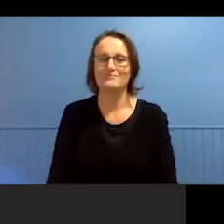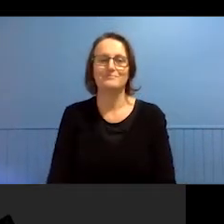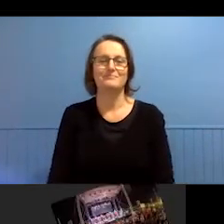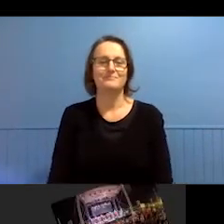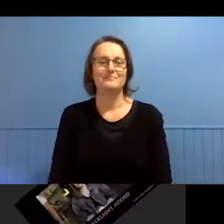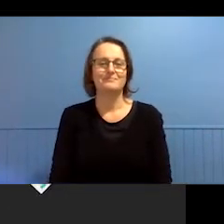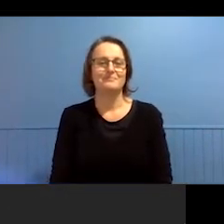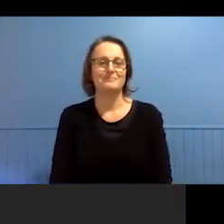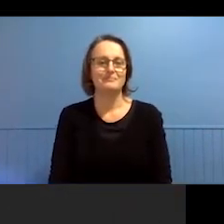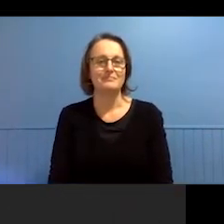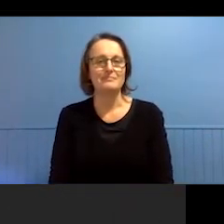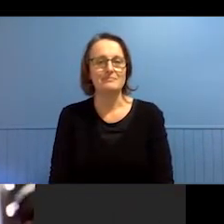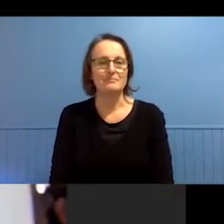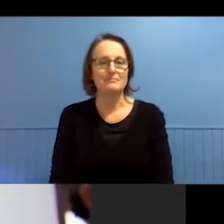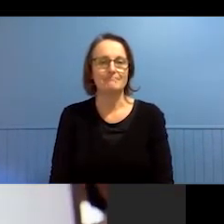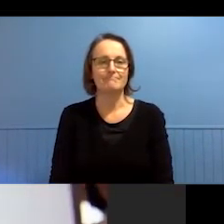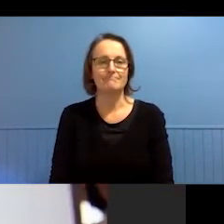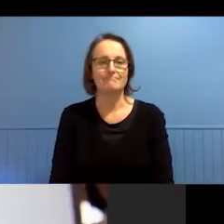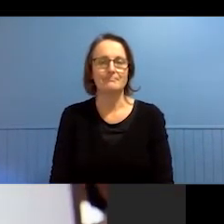to start off two cameras, the question I get a lot is, "Can I just